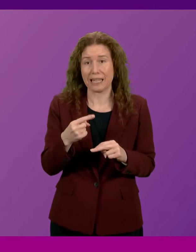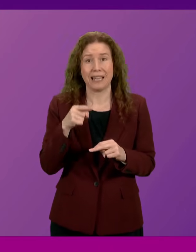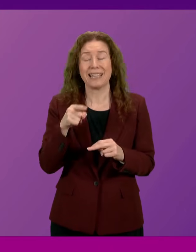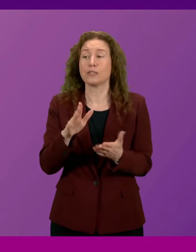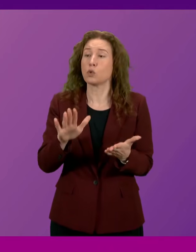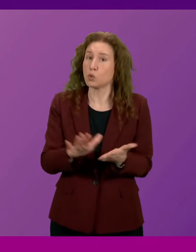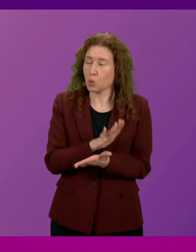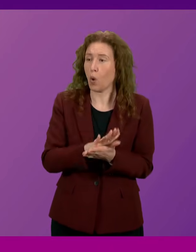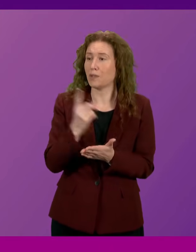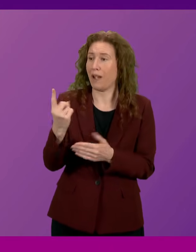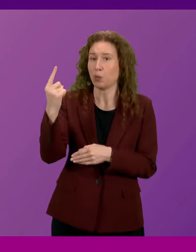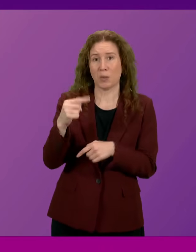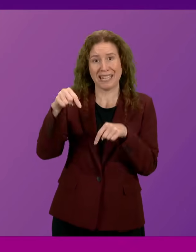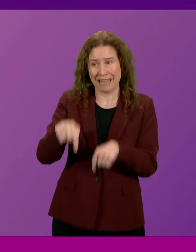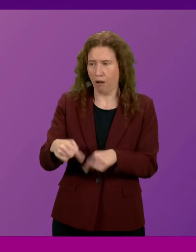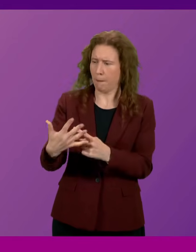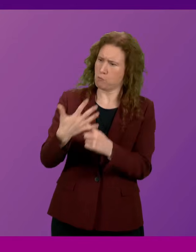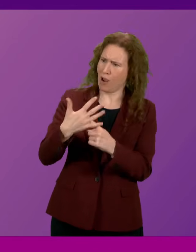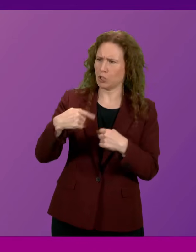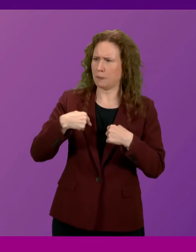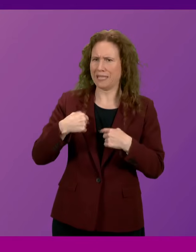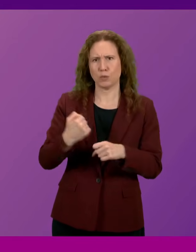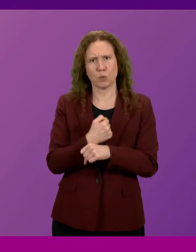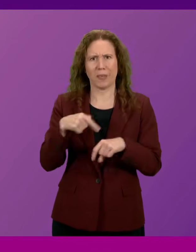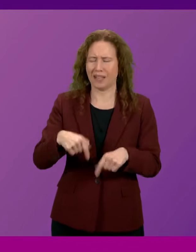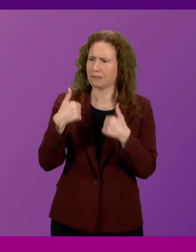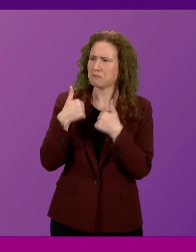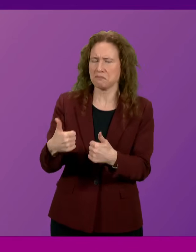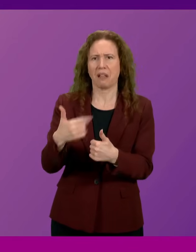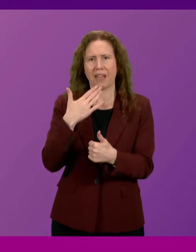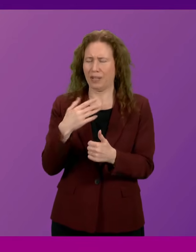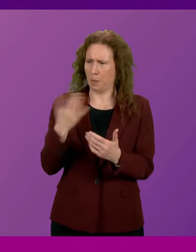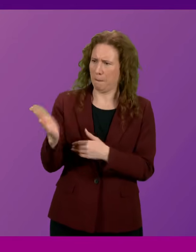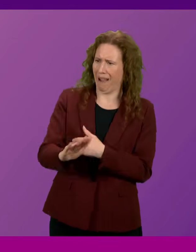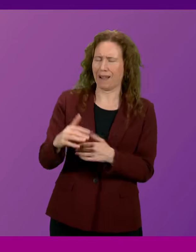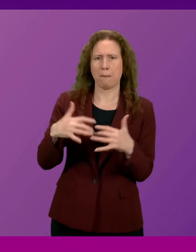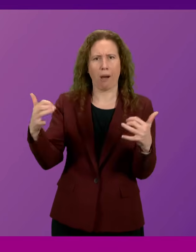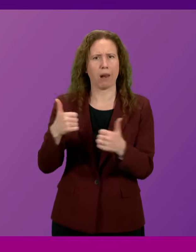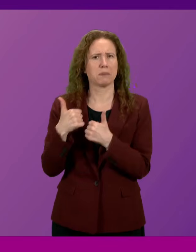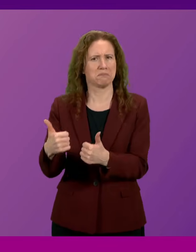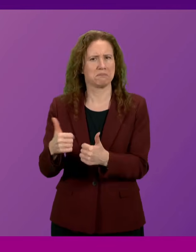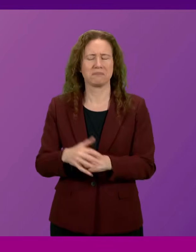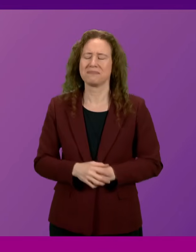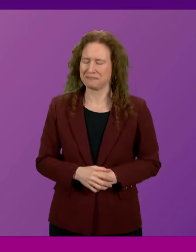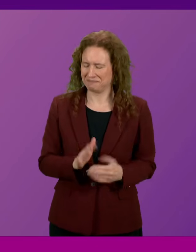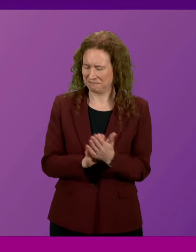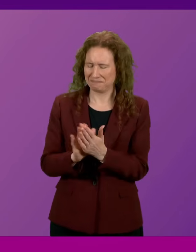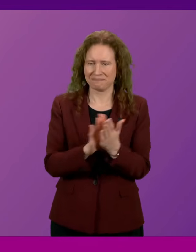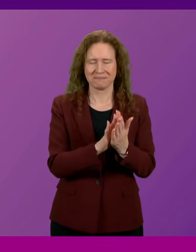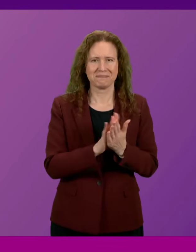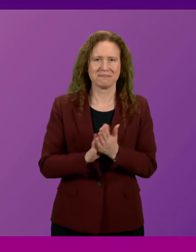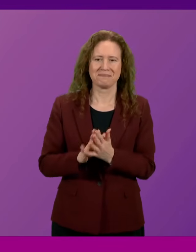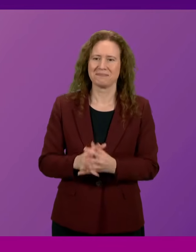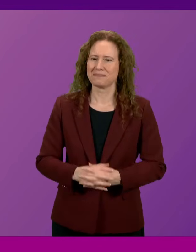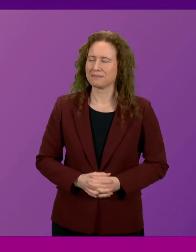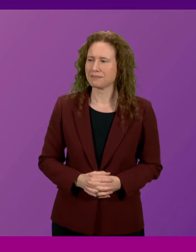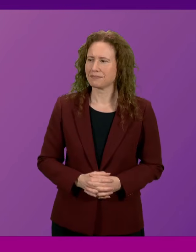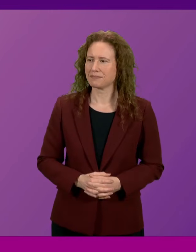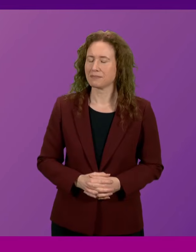to have her putting pressure on me after her return to the Parliament. I encourage